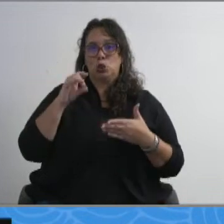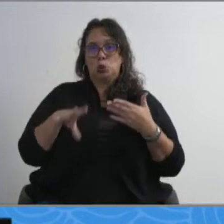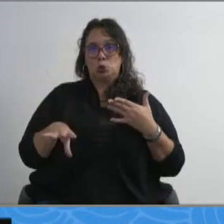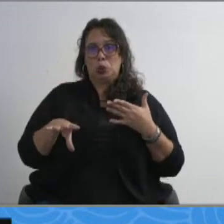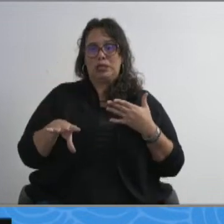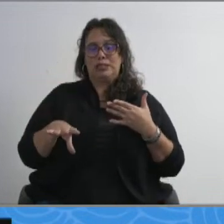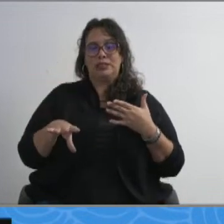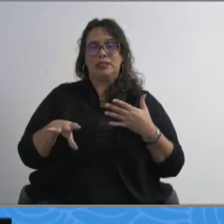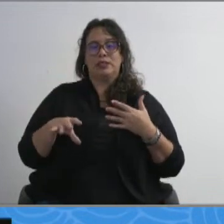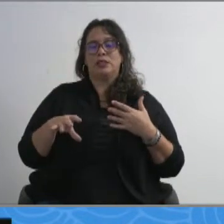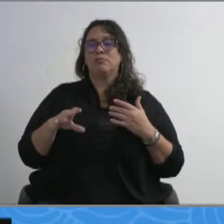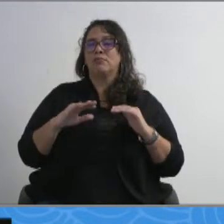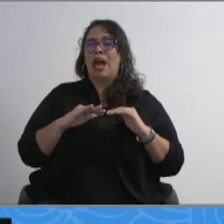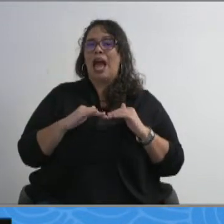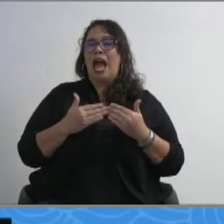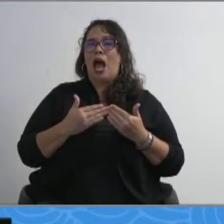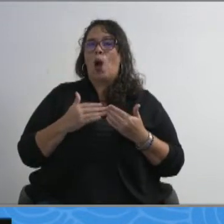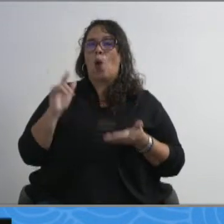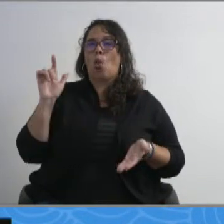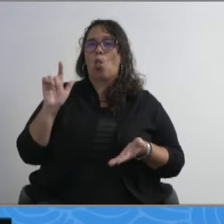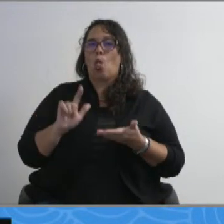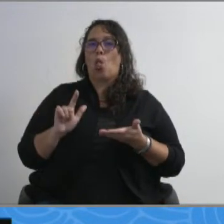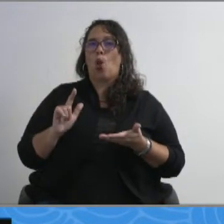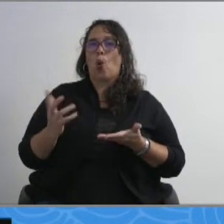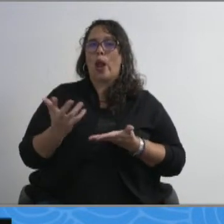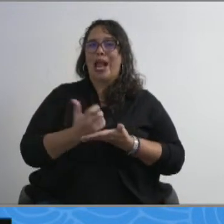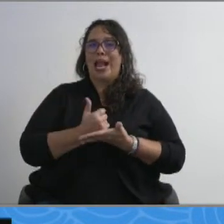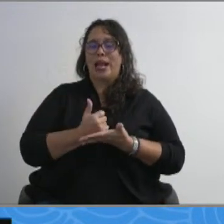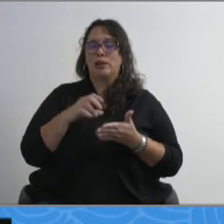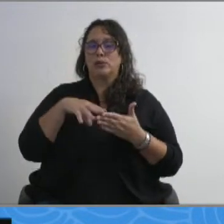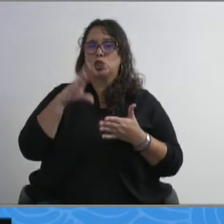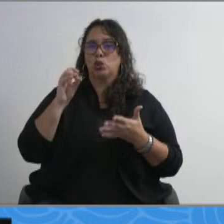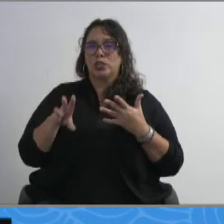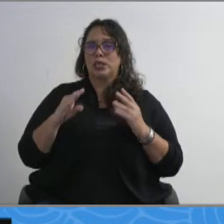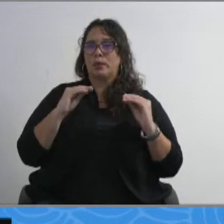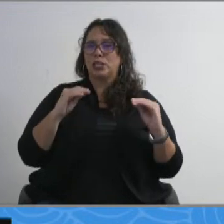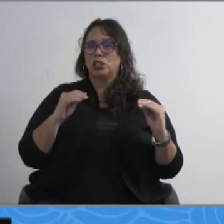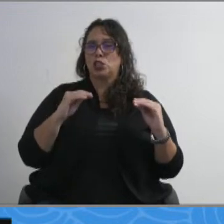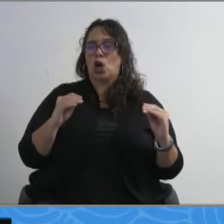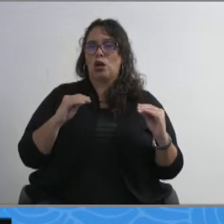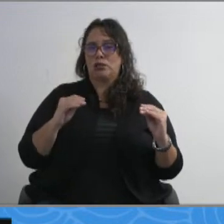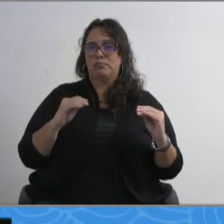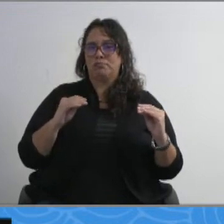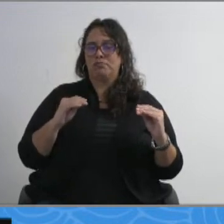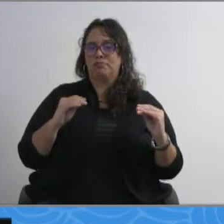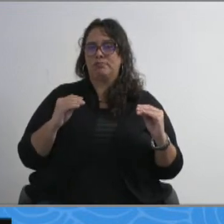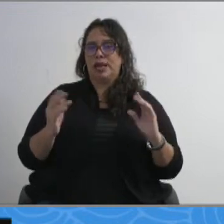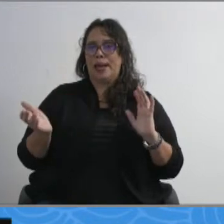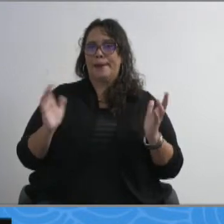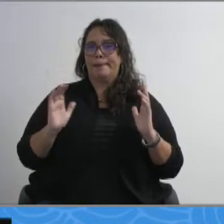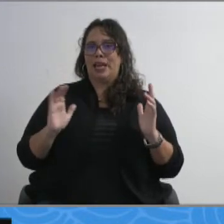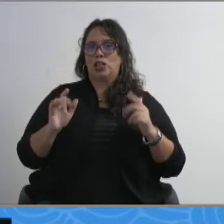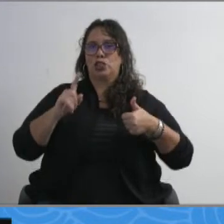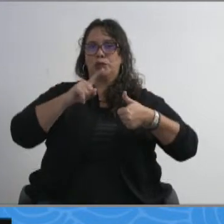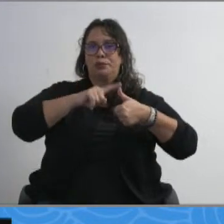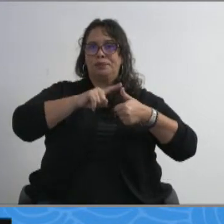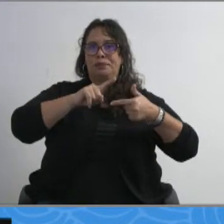or how our low-income students are being taught at the different rates of these particular definitions of teachers.